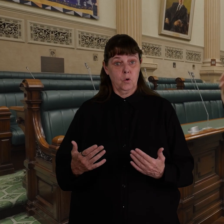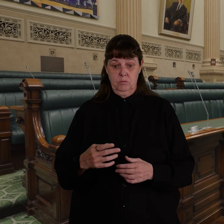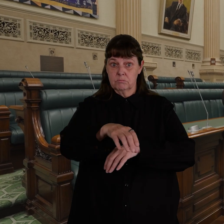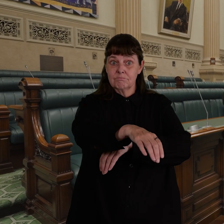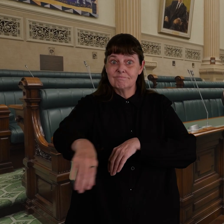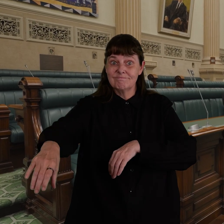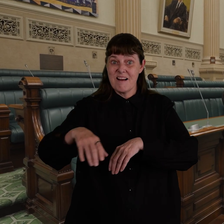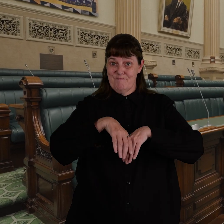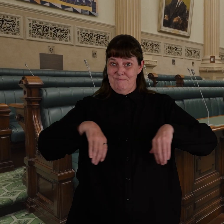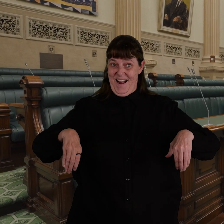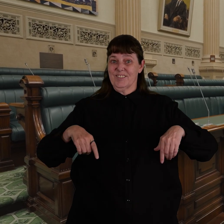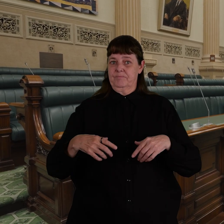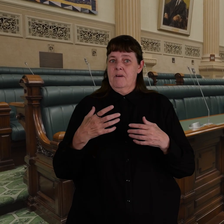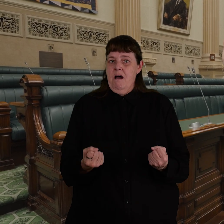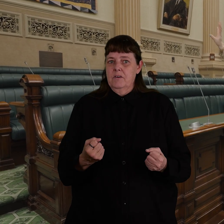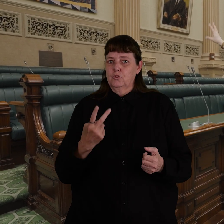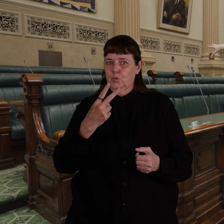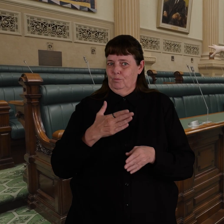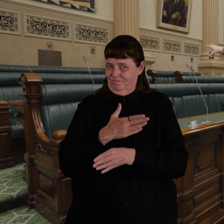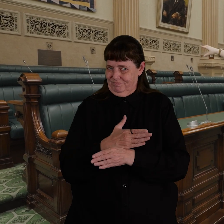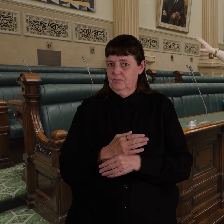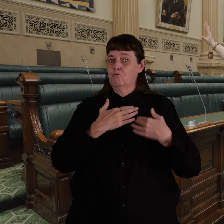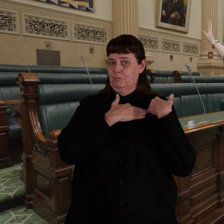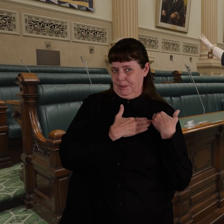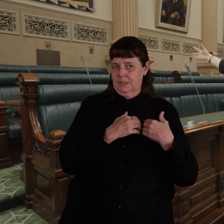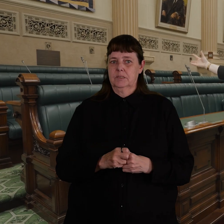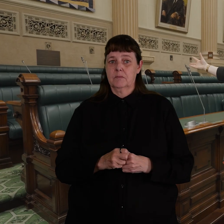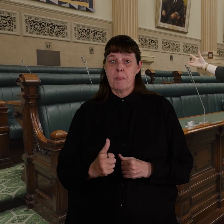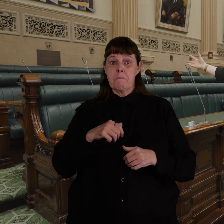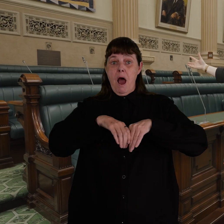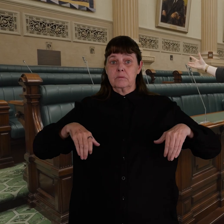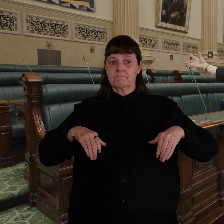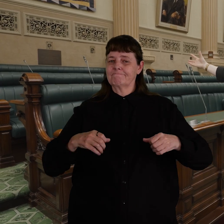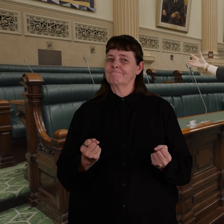So they've got those dual responsibilities. Our backbenchers, they don't have a ministerial